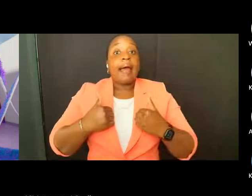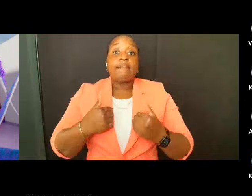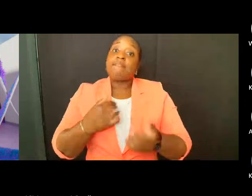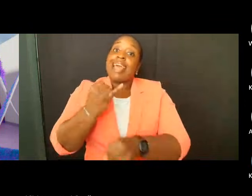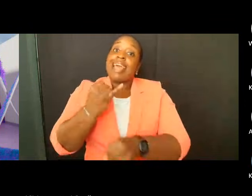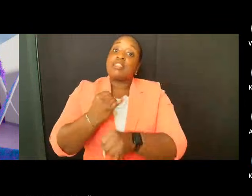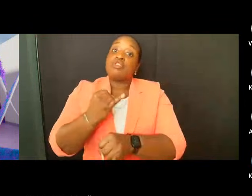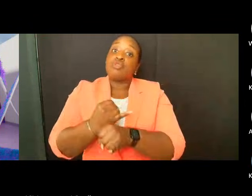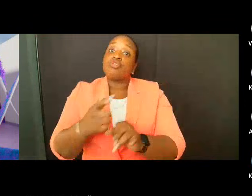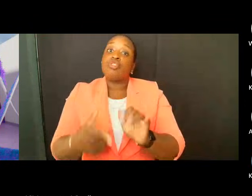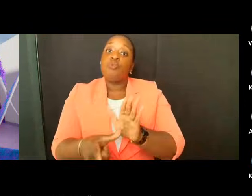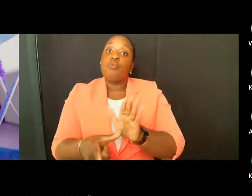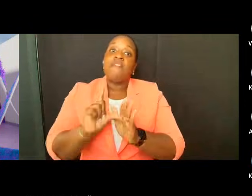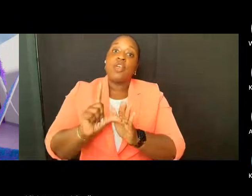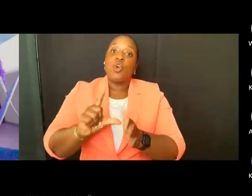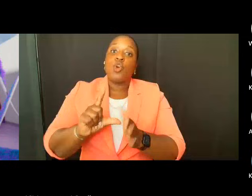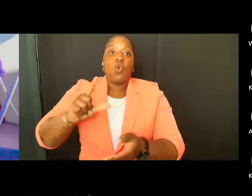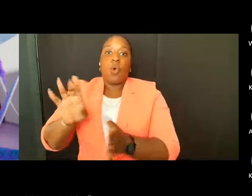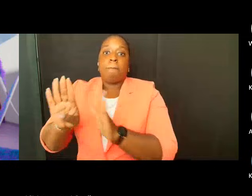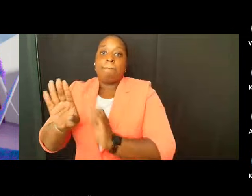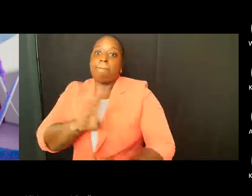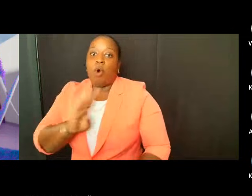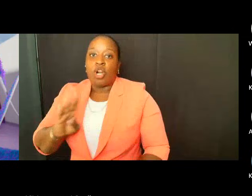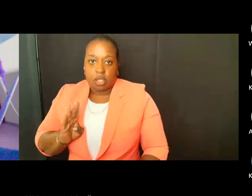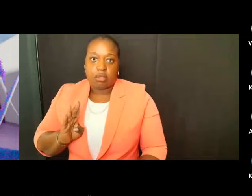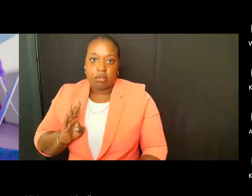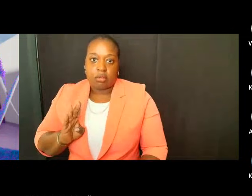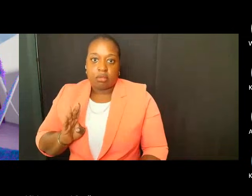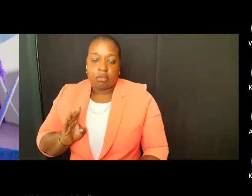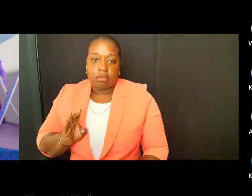which are supposed to do exactly that. That is